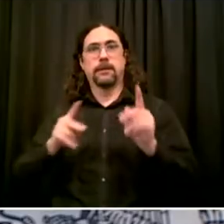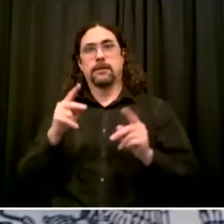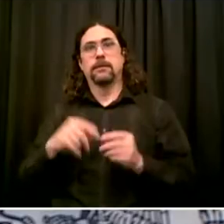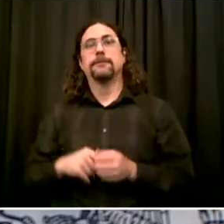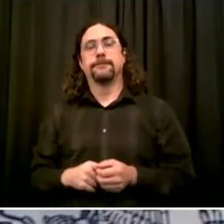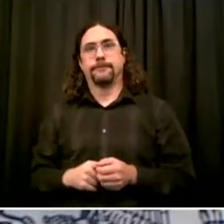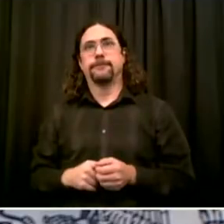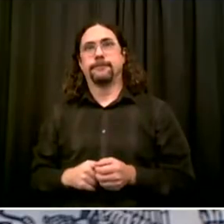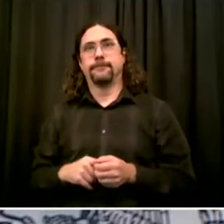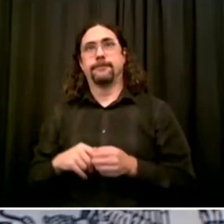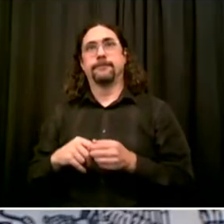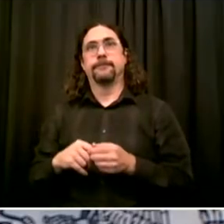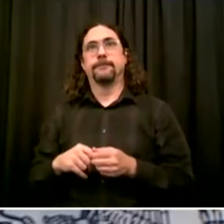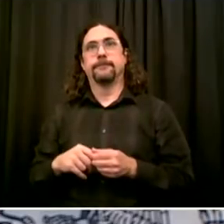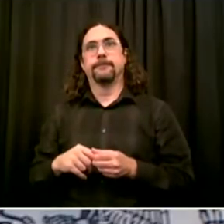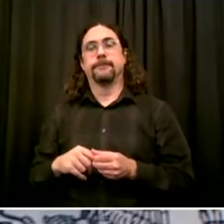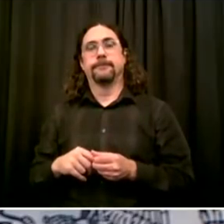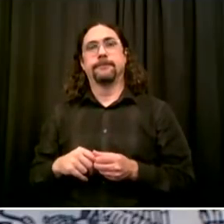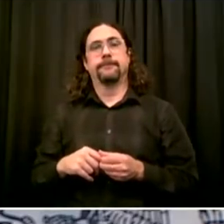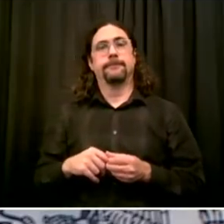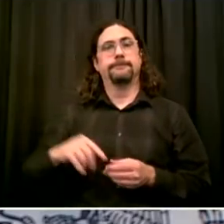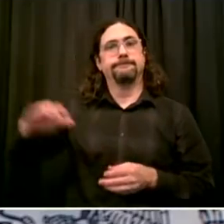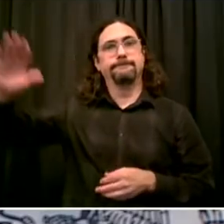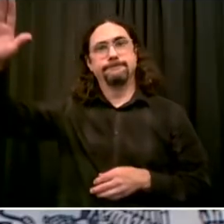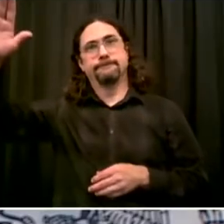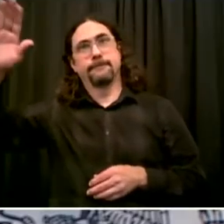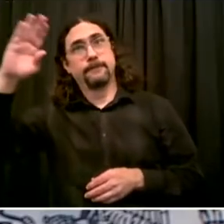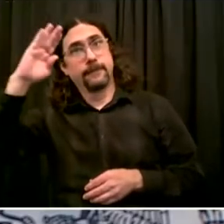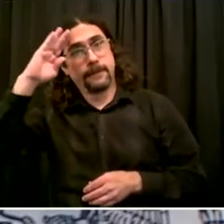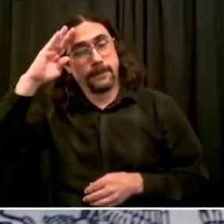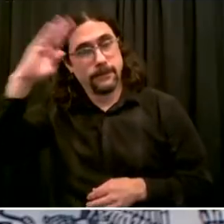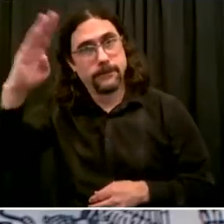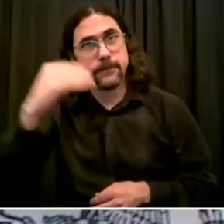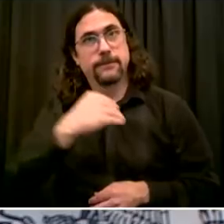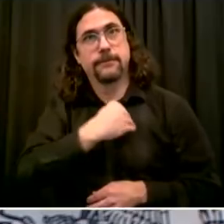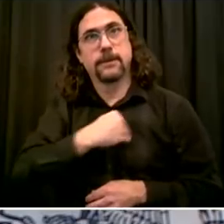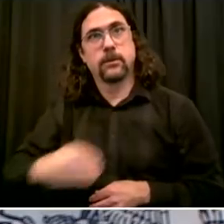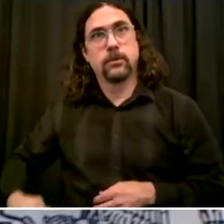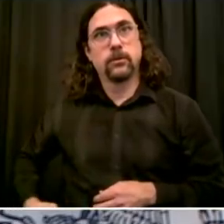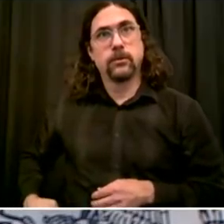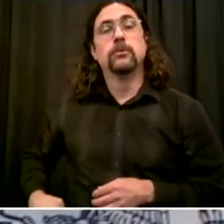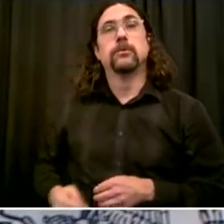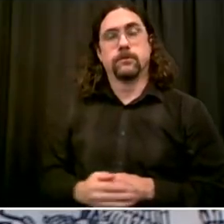DISCUSSION ABOUT RESIDENTS OF THE UPPER WEST SIDE BEING UNHAPPY